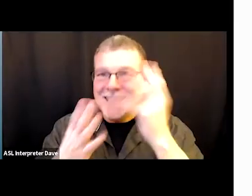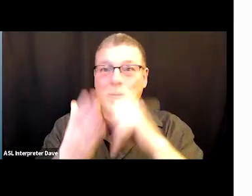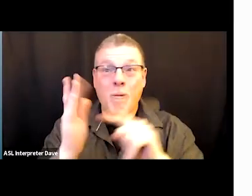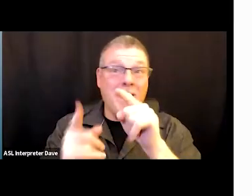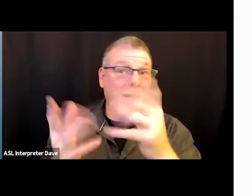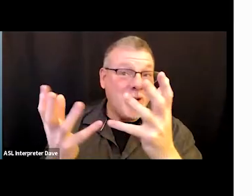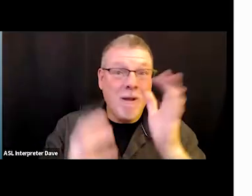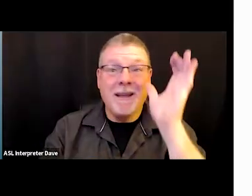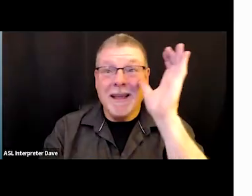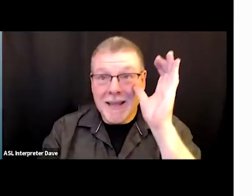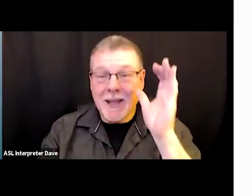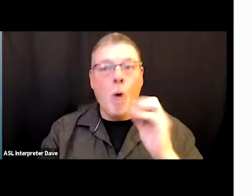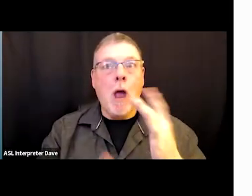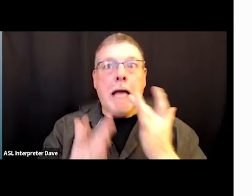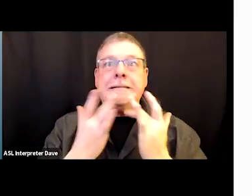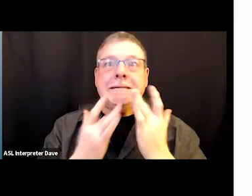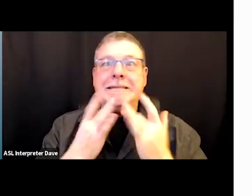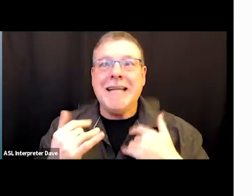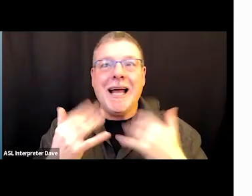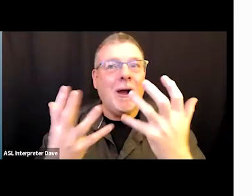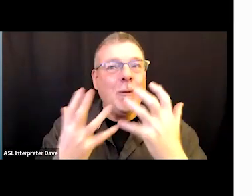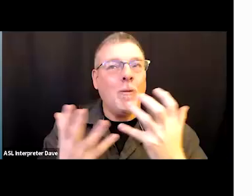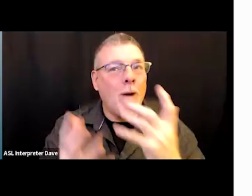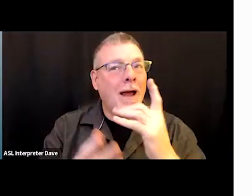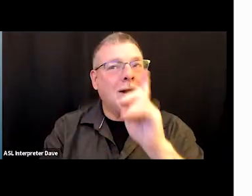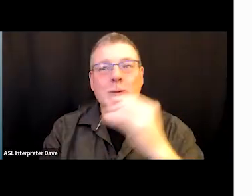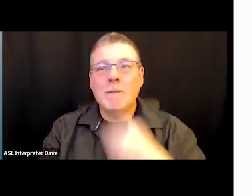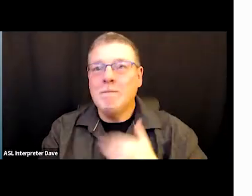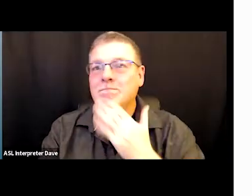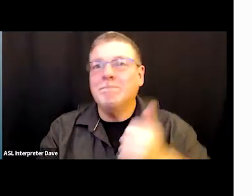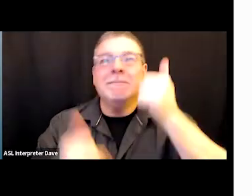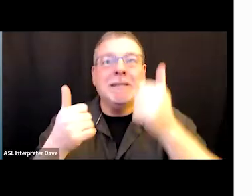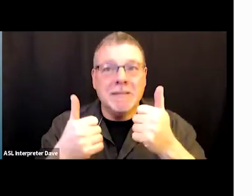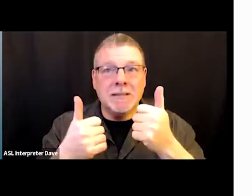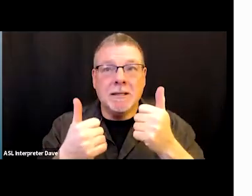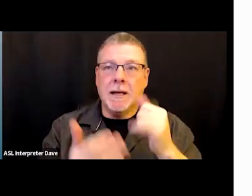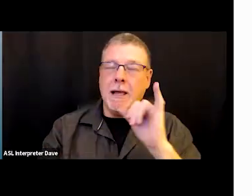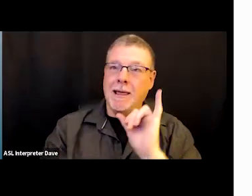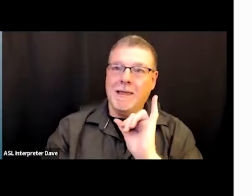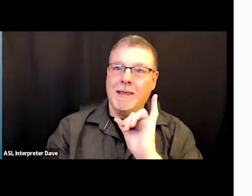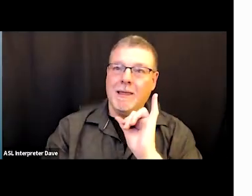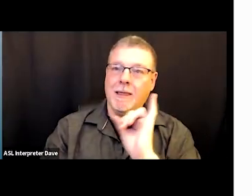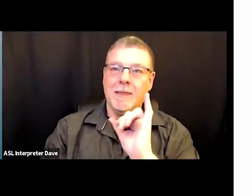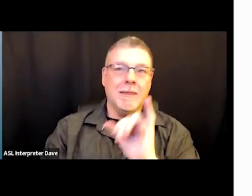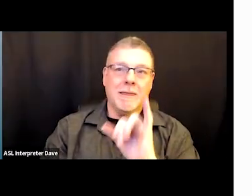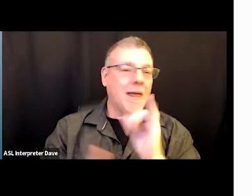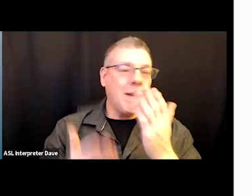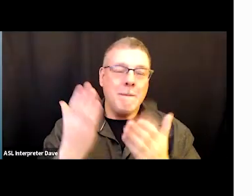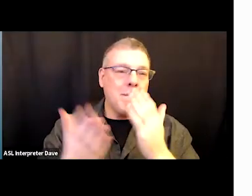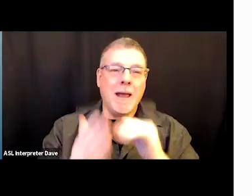or they seem almost desperate to please during testing, that may not be as much about their trustworthiness